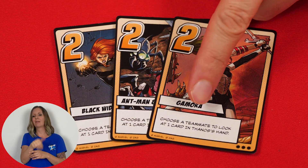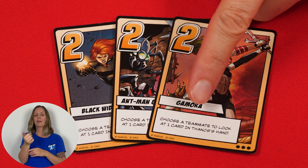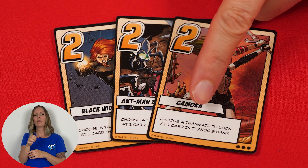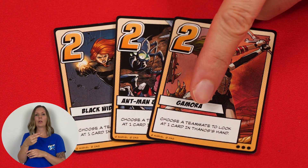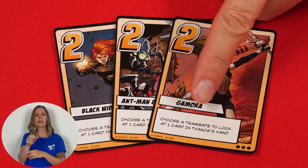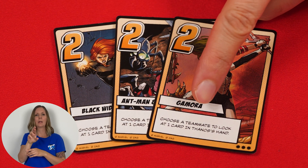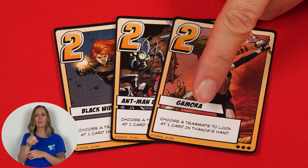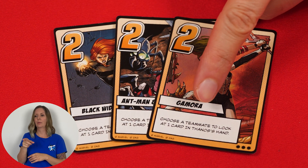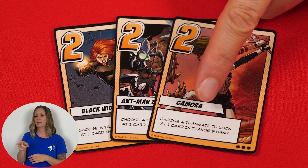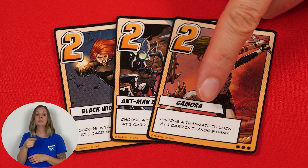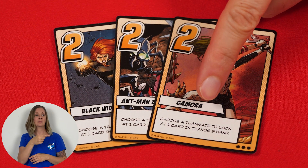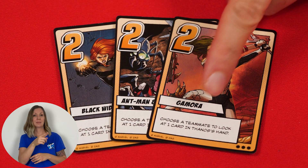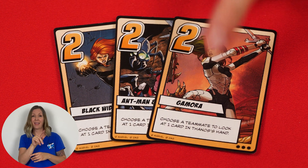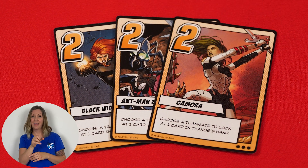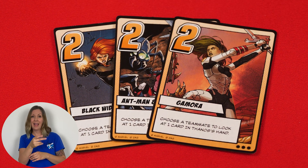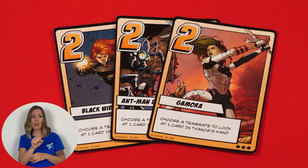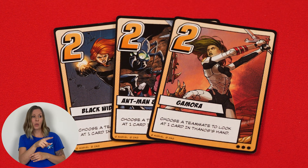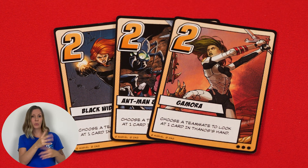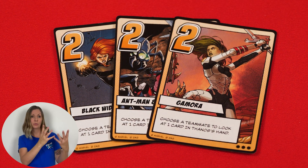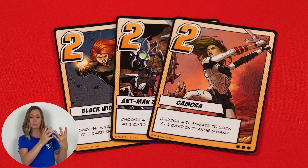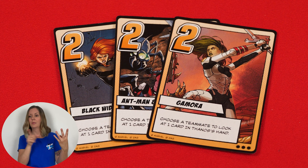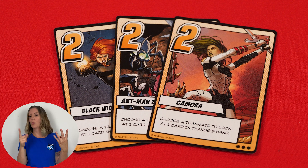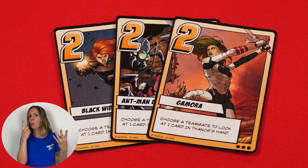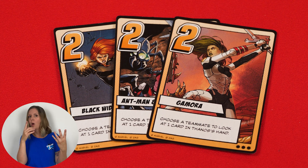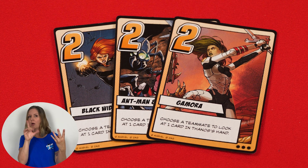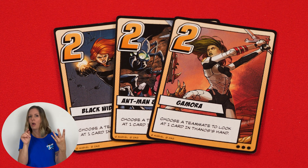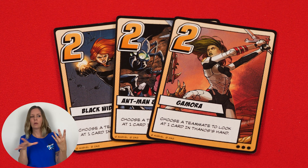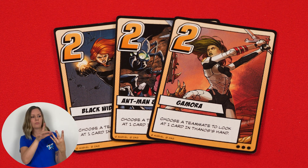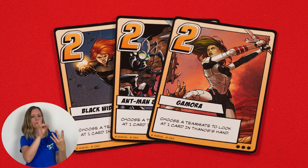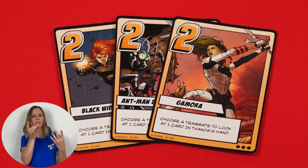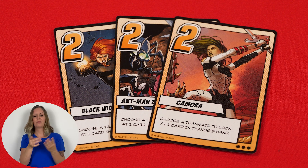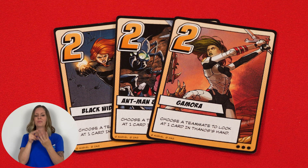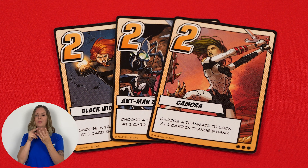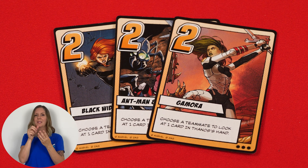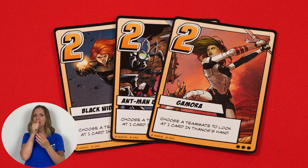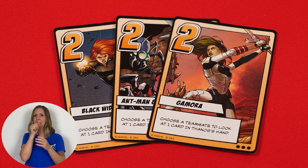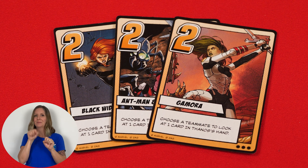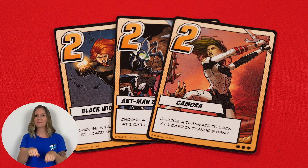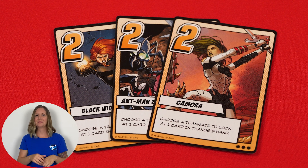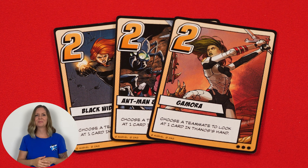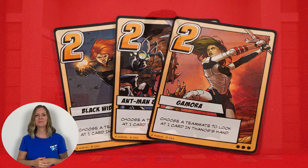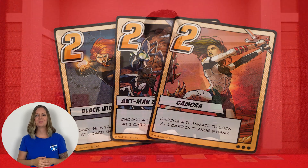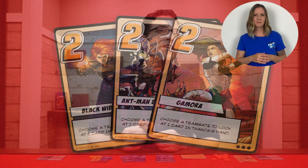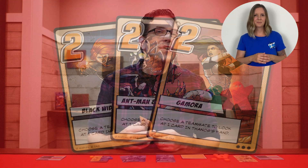a teammate, who will then get to pick 1 card in Thanos’s hand to privately look at. If